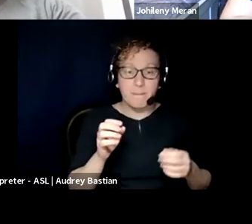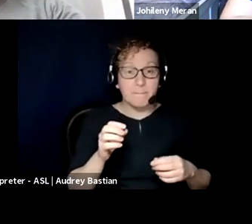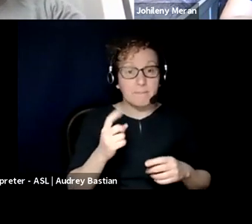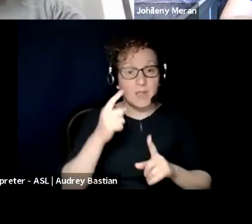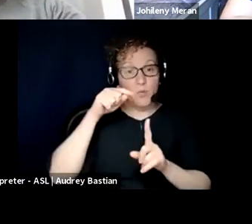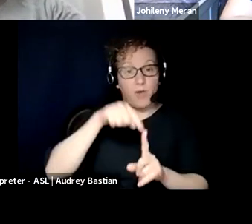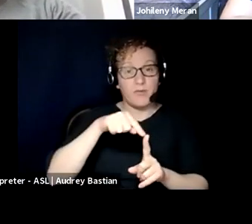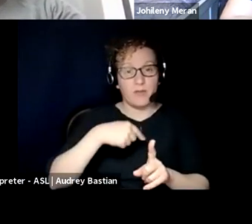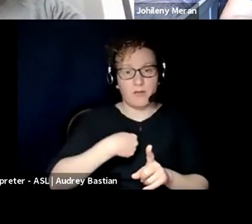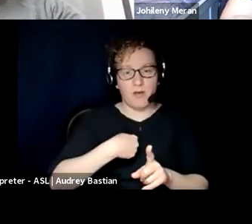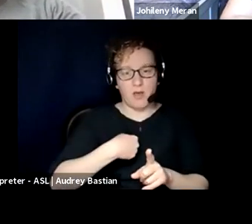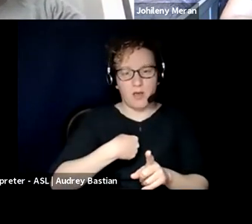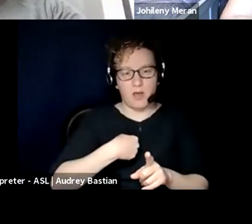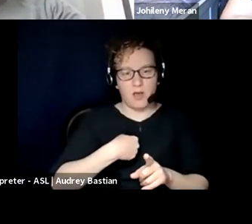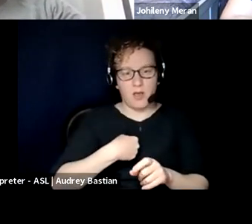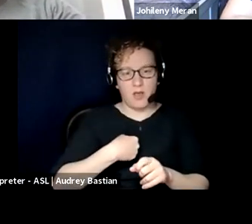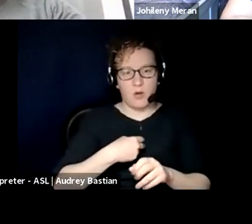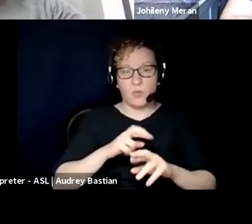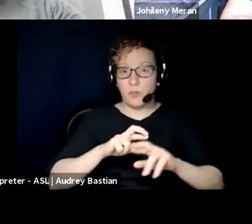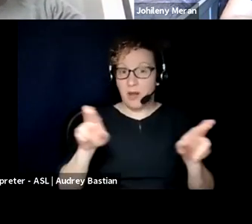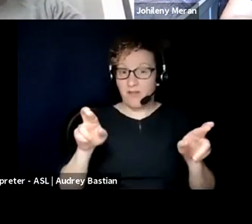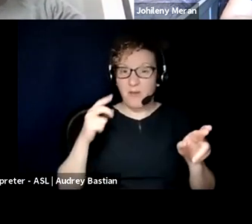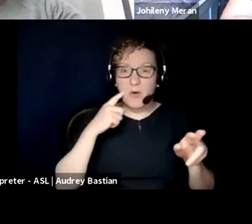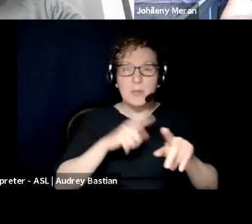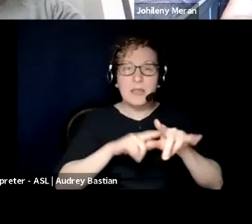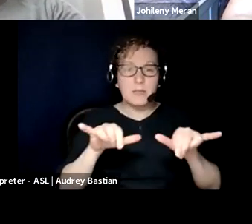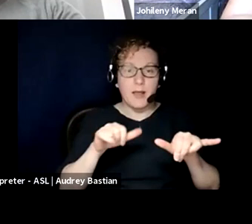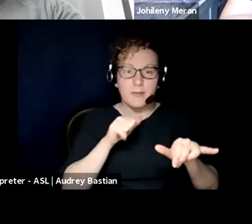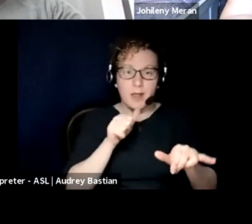add up. It is one thing I was prepared for, but at the same time, not really. Because